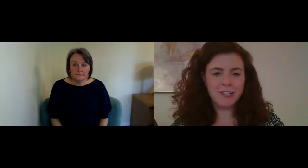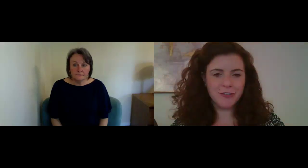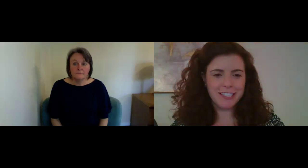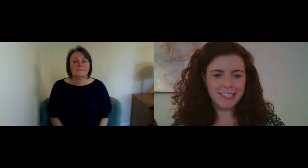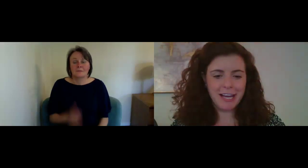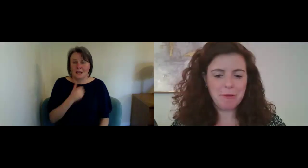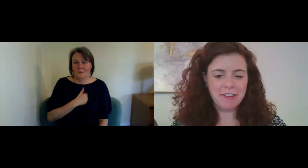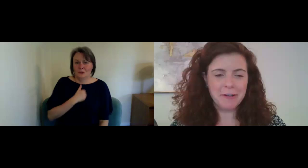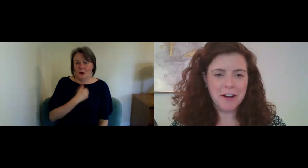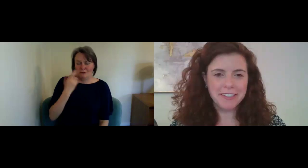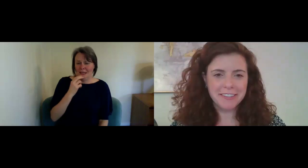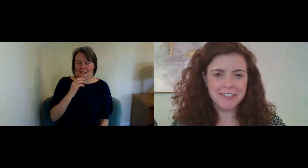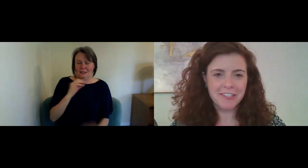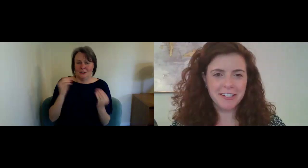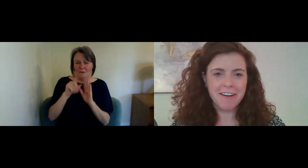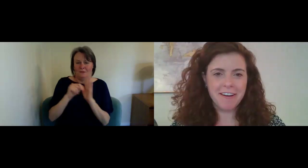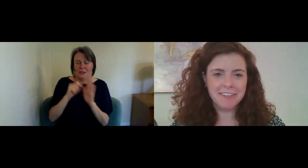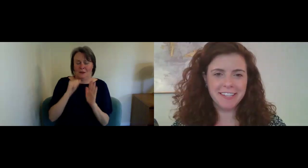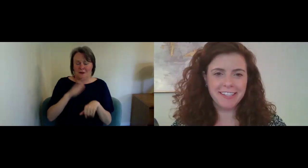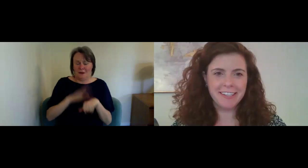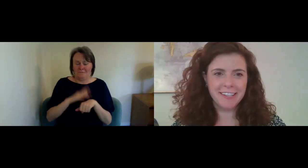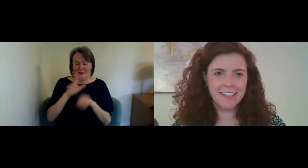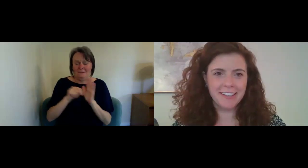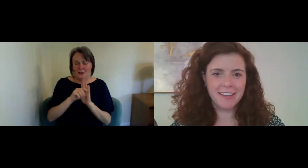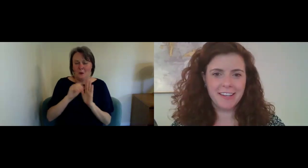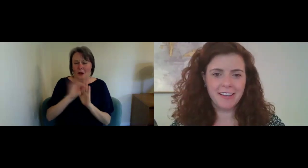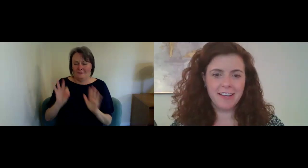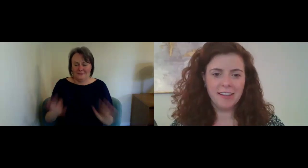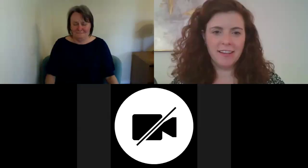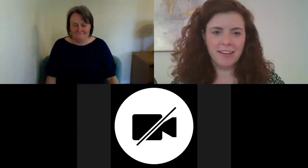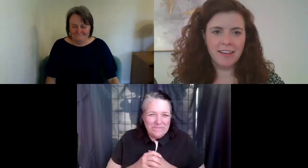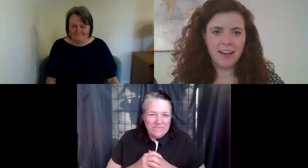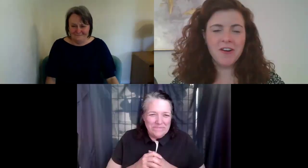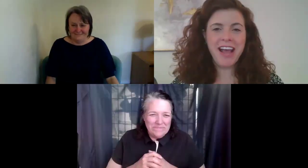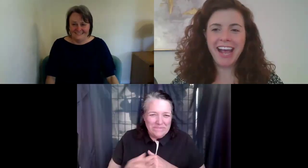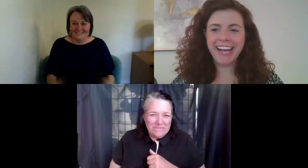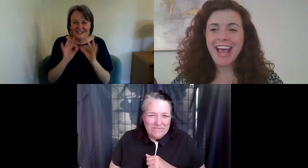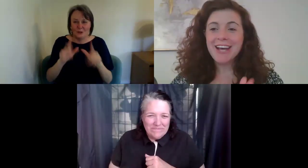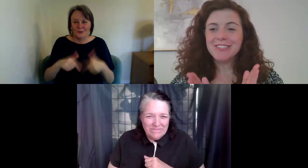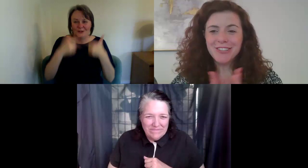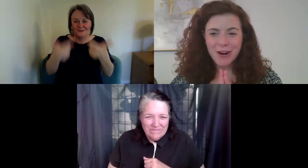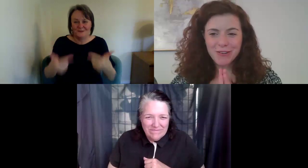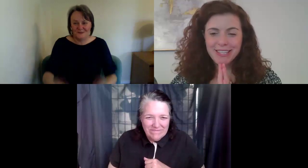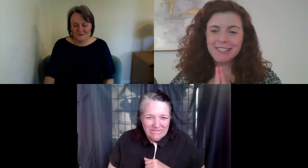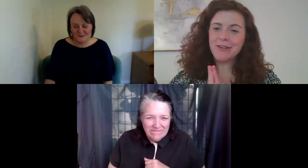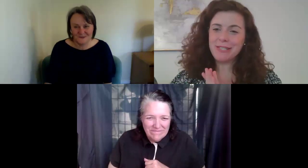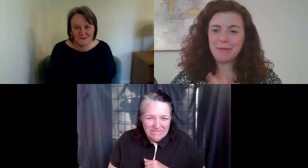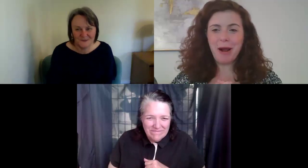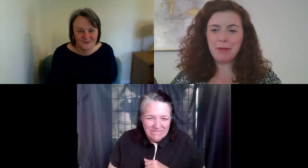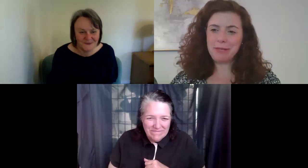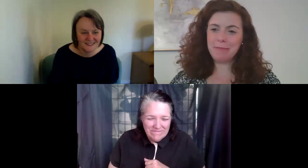Sorry, I just realized I didn't have my video on, or I shut it off. Okay. So this is going to probably be